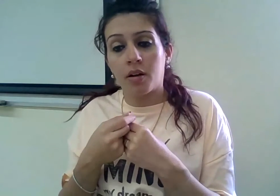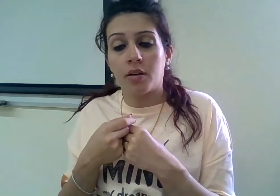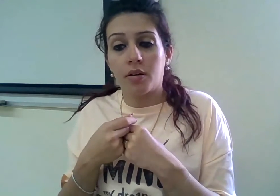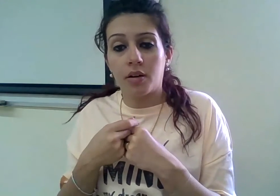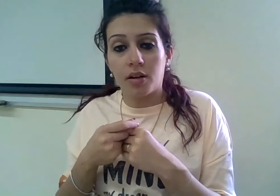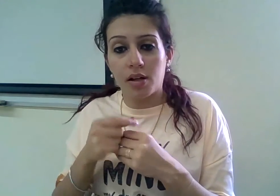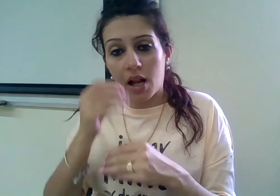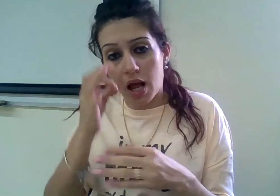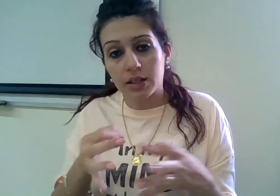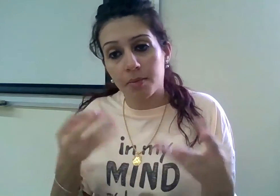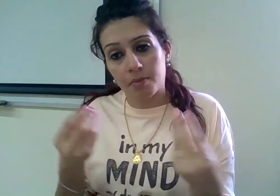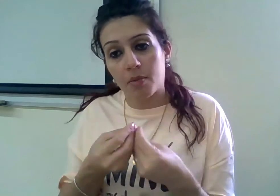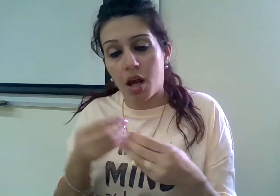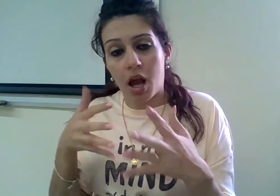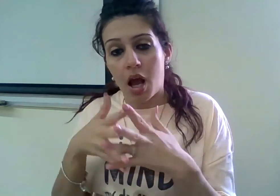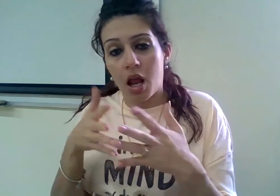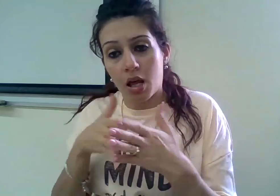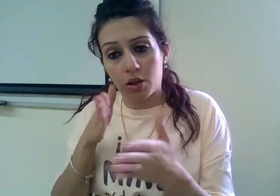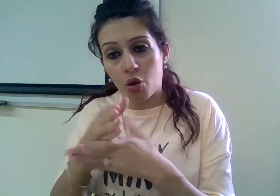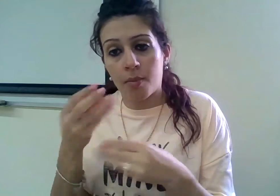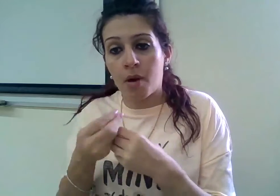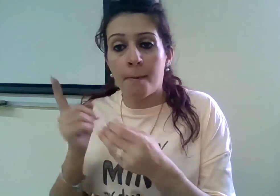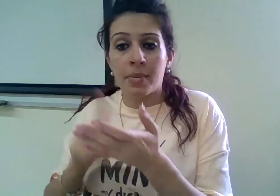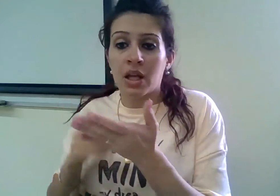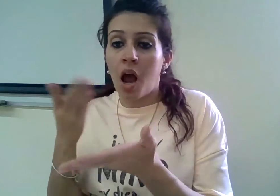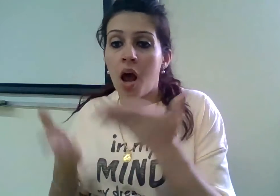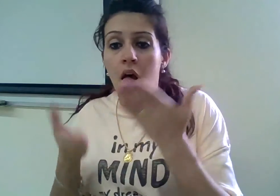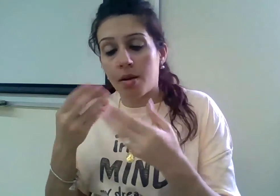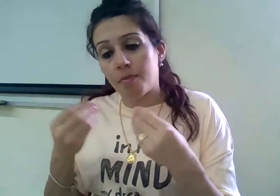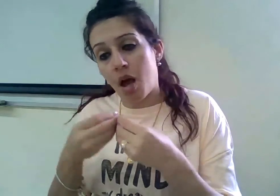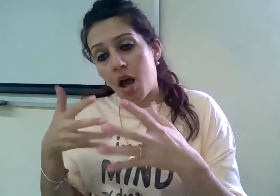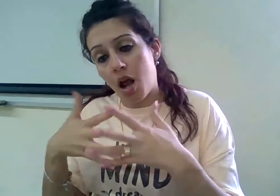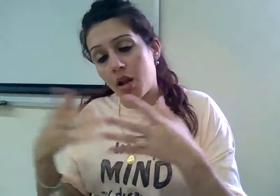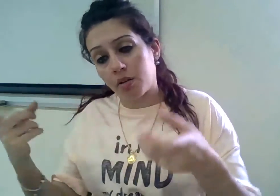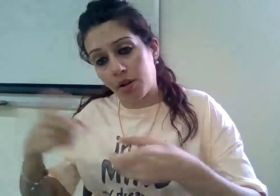a unique education that is completely different from the child next to him or